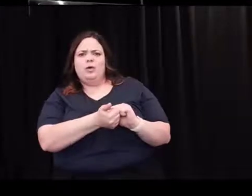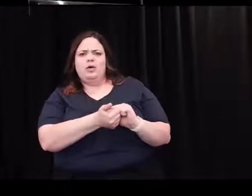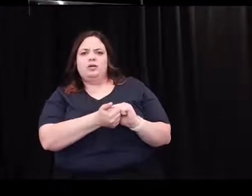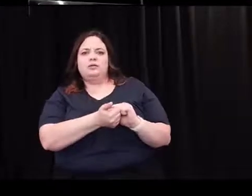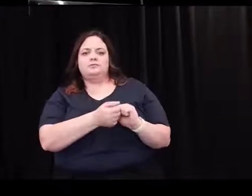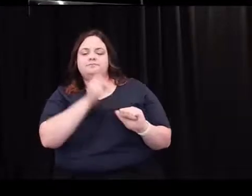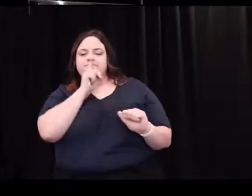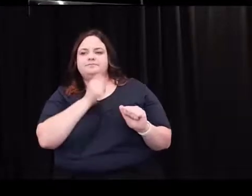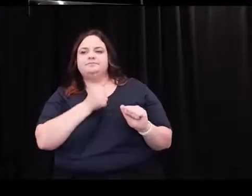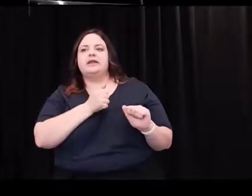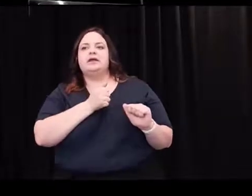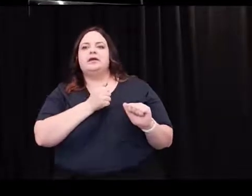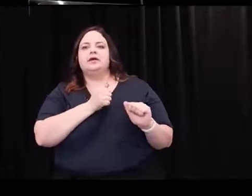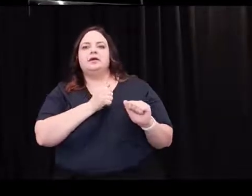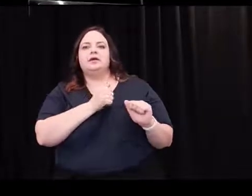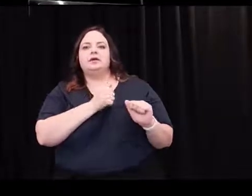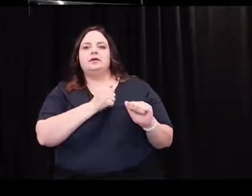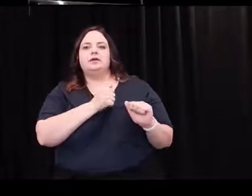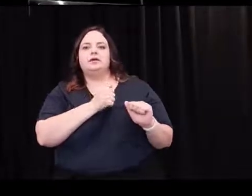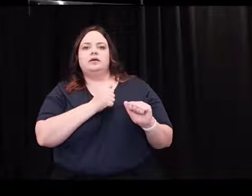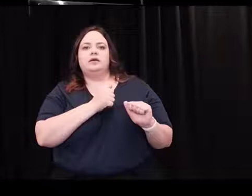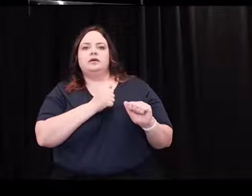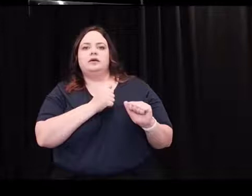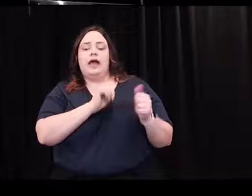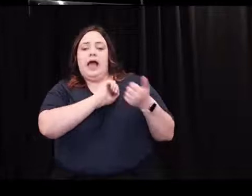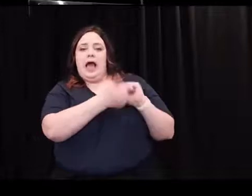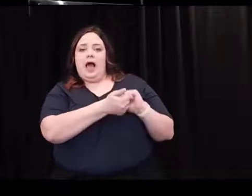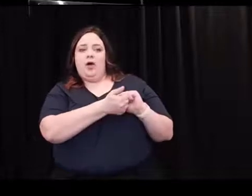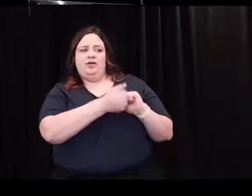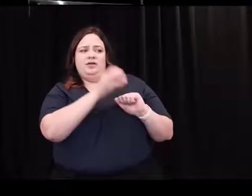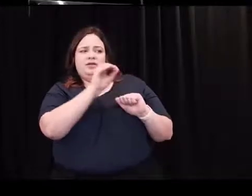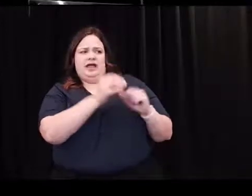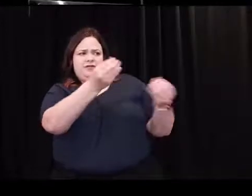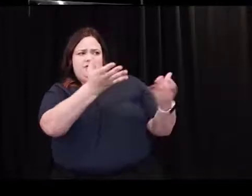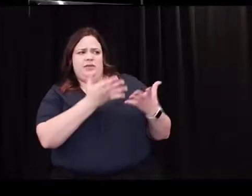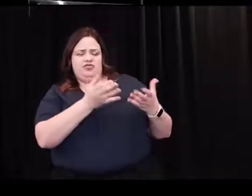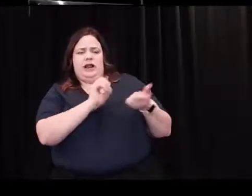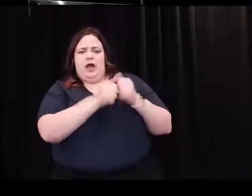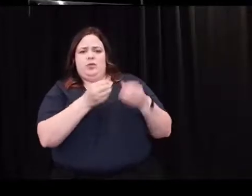me. How do we get that information to people the best way without bloating